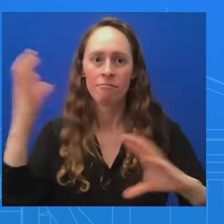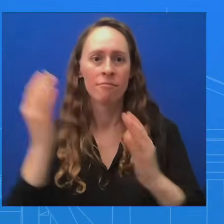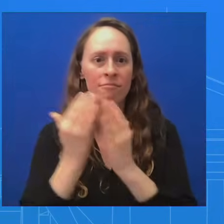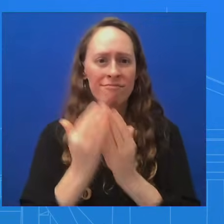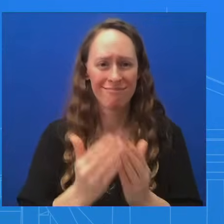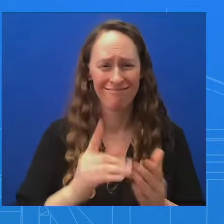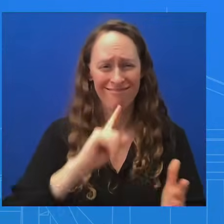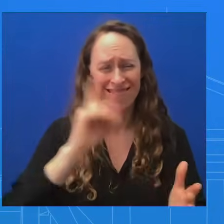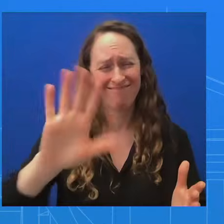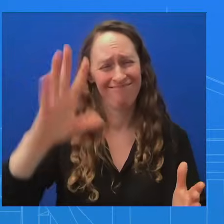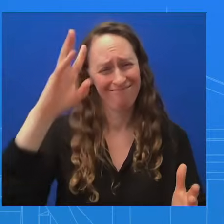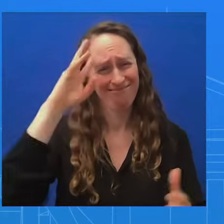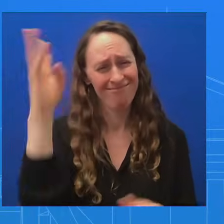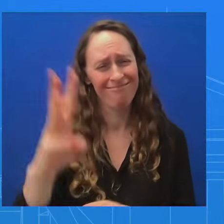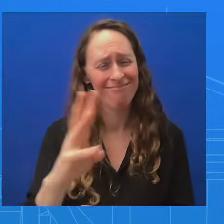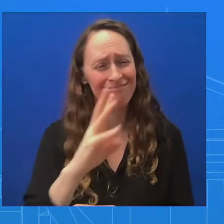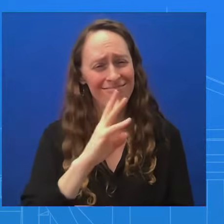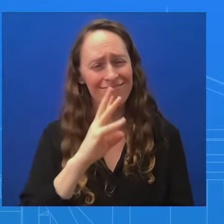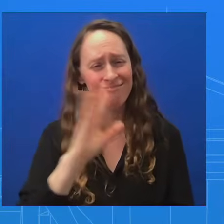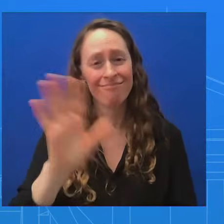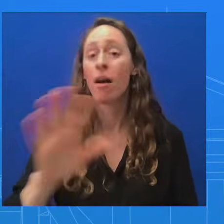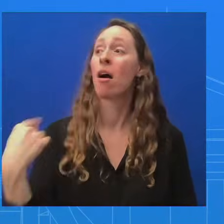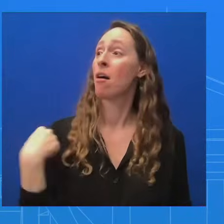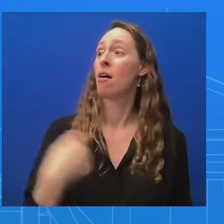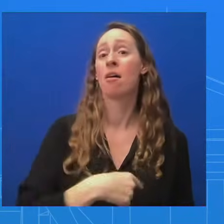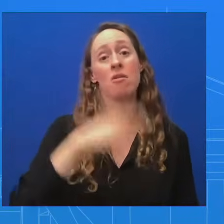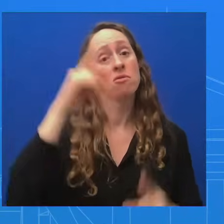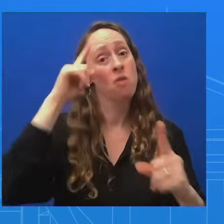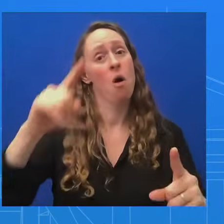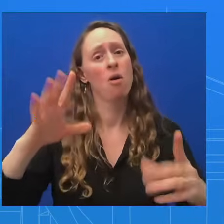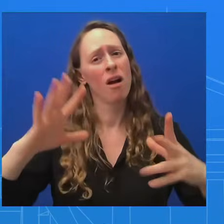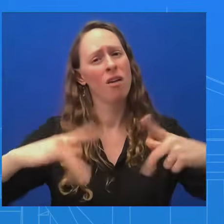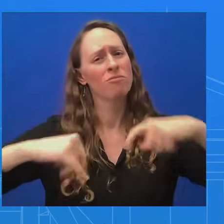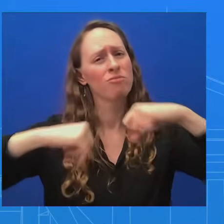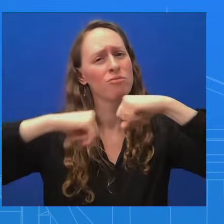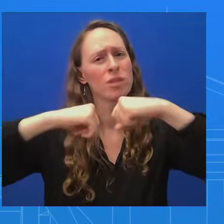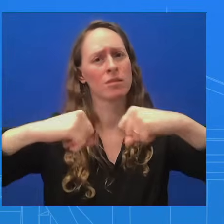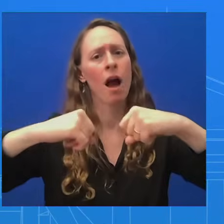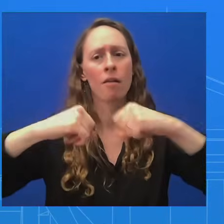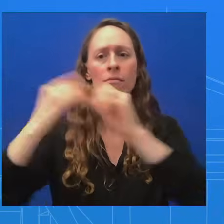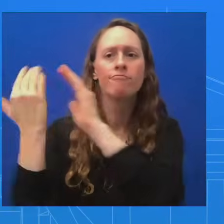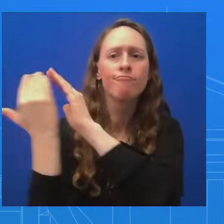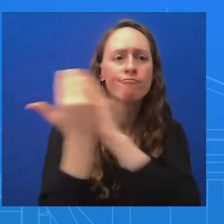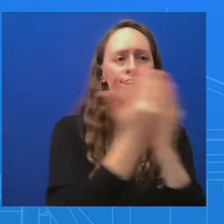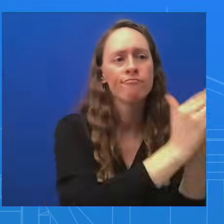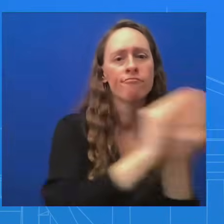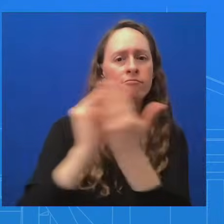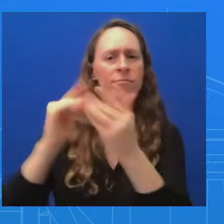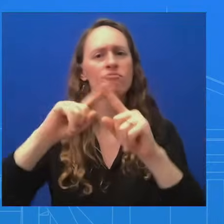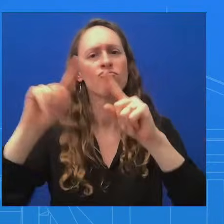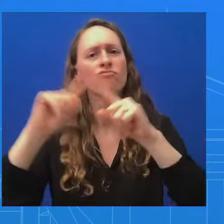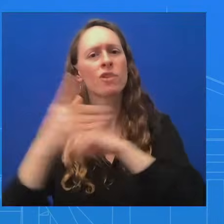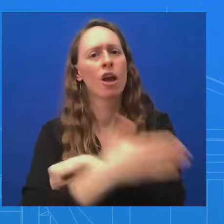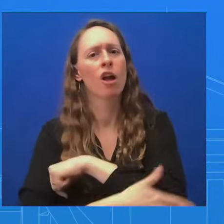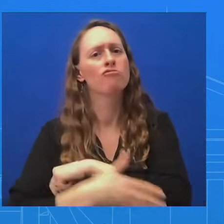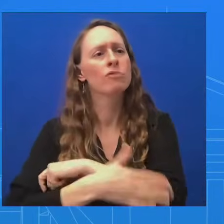And, two, protect international shipping. This is about self-defense. And again, this -- this conflict --